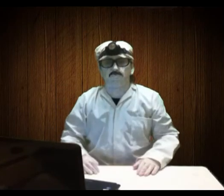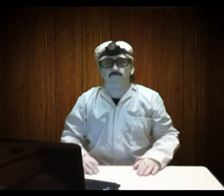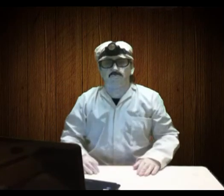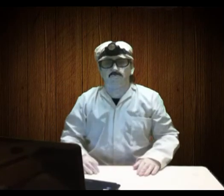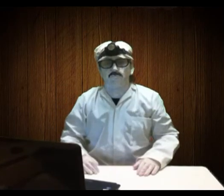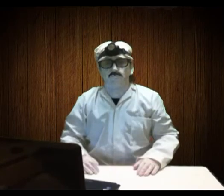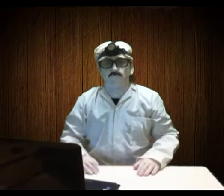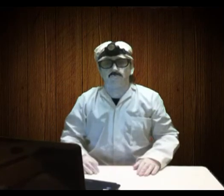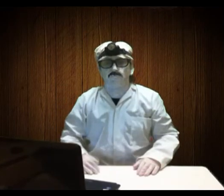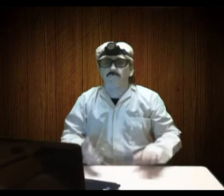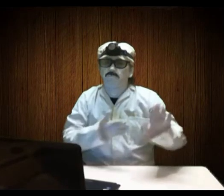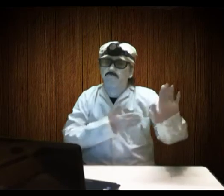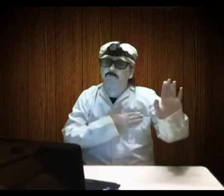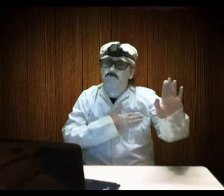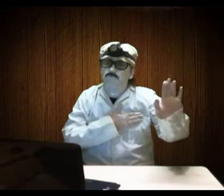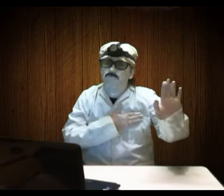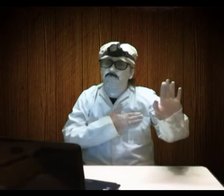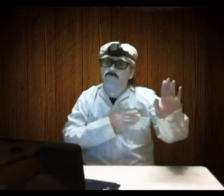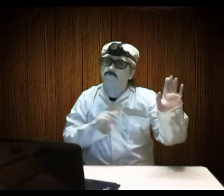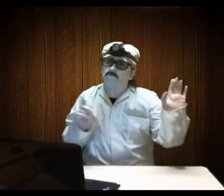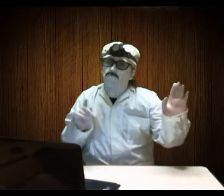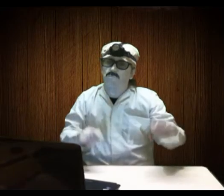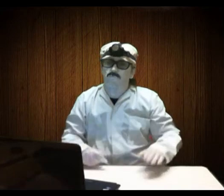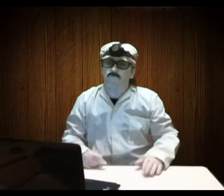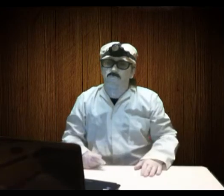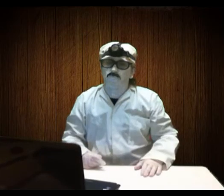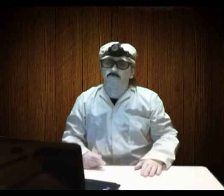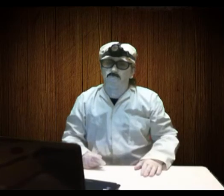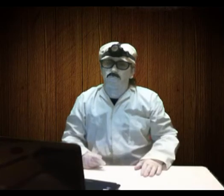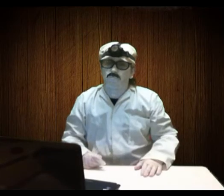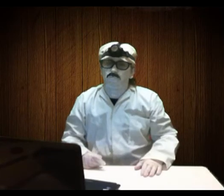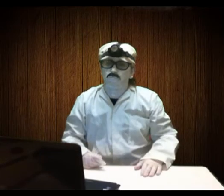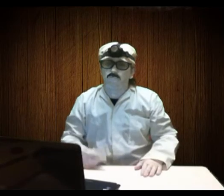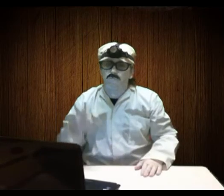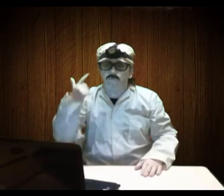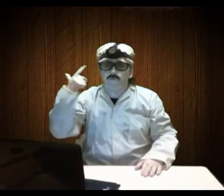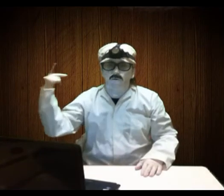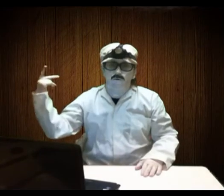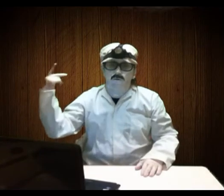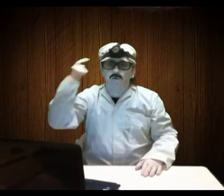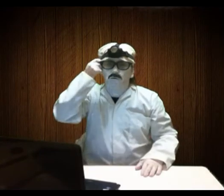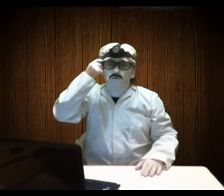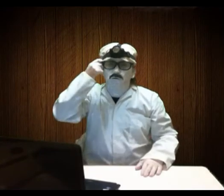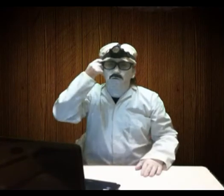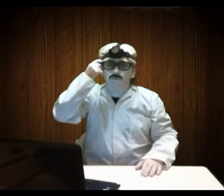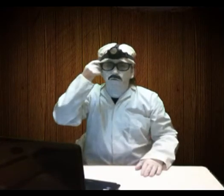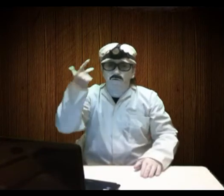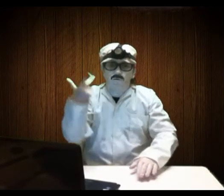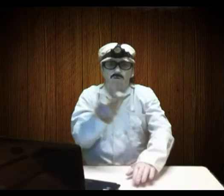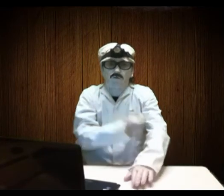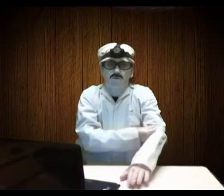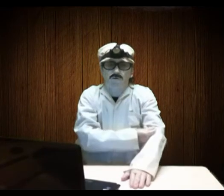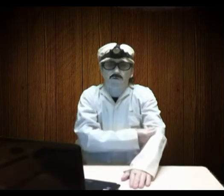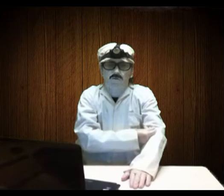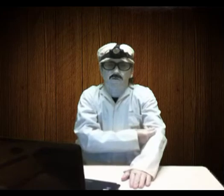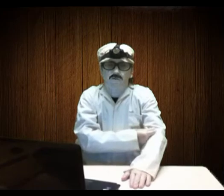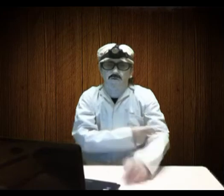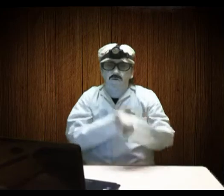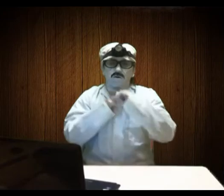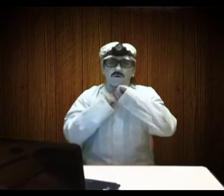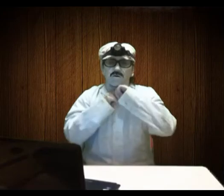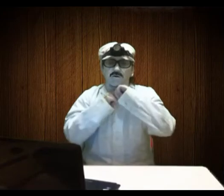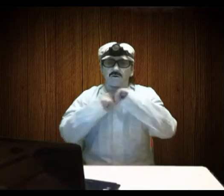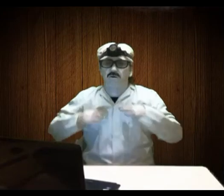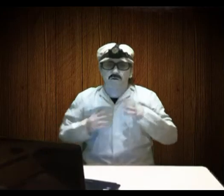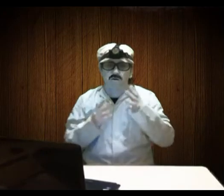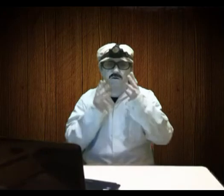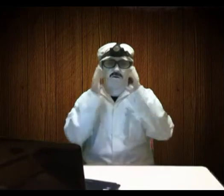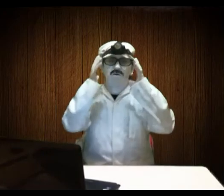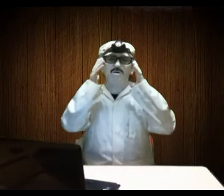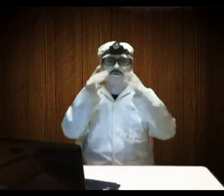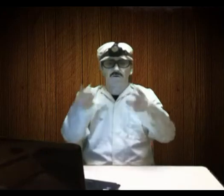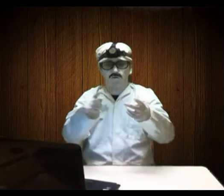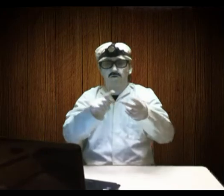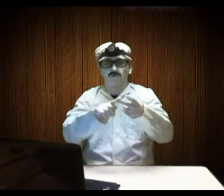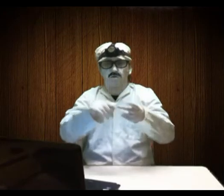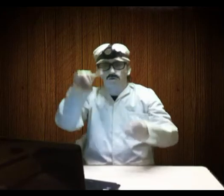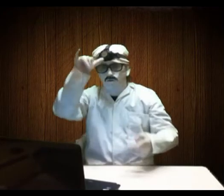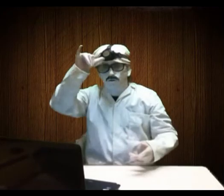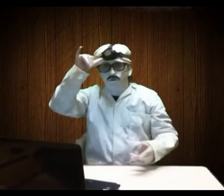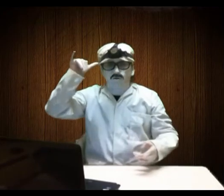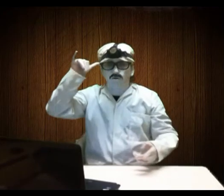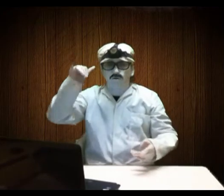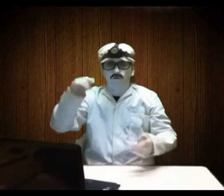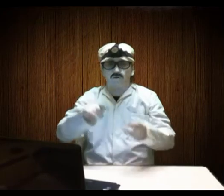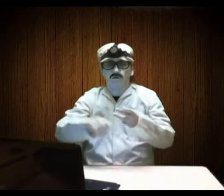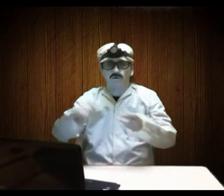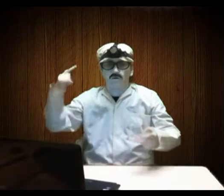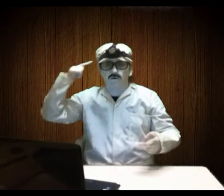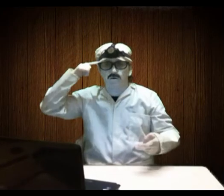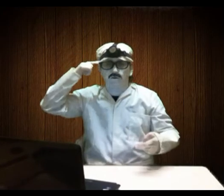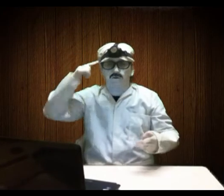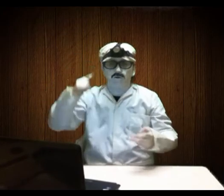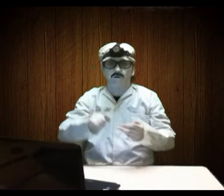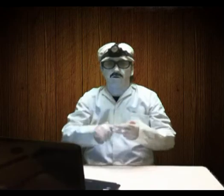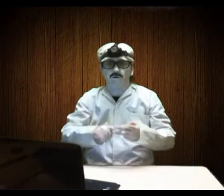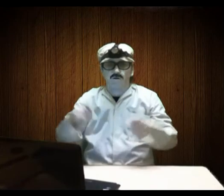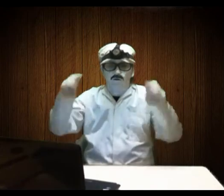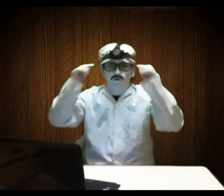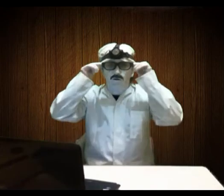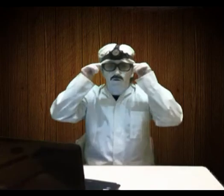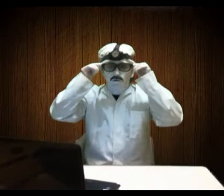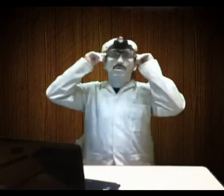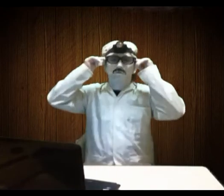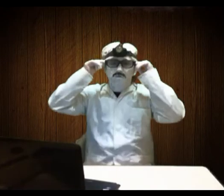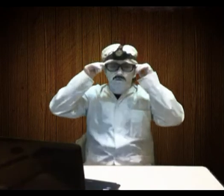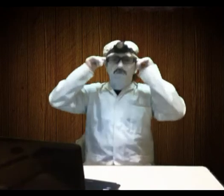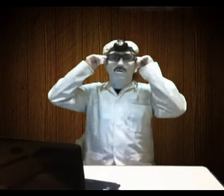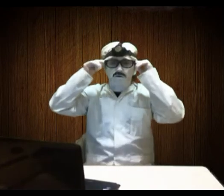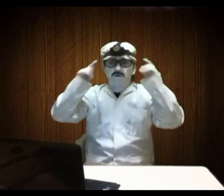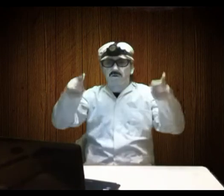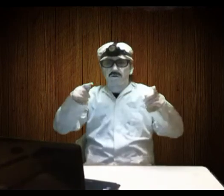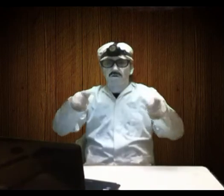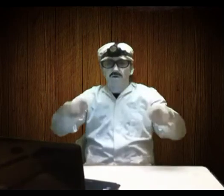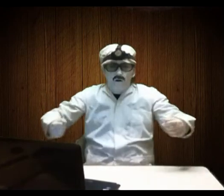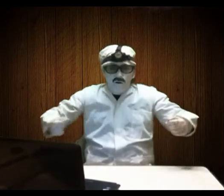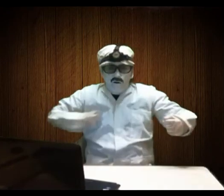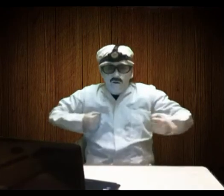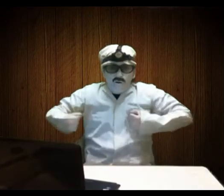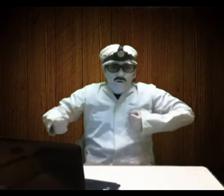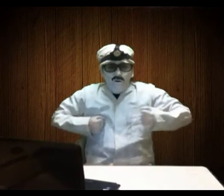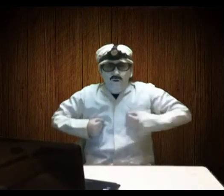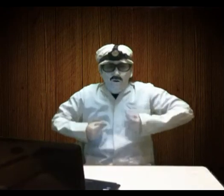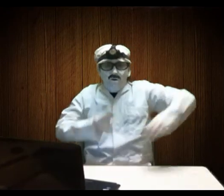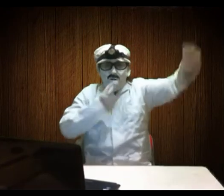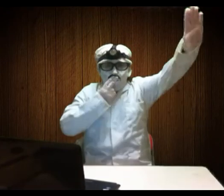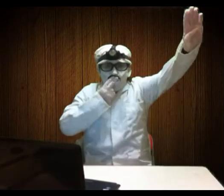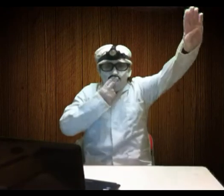the truth is however chemical restraint by poisoning, brain incision and giving electric shocks is barbaric fascism.